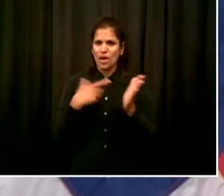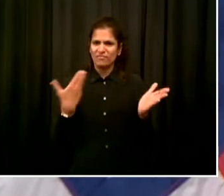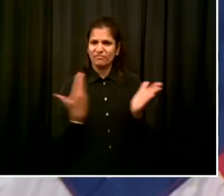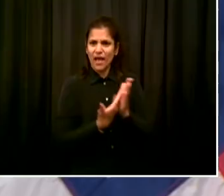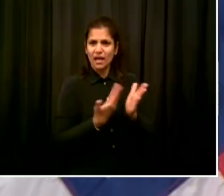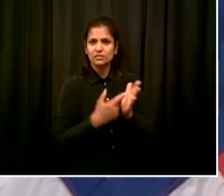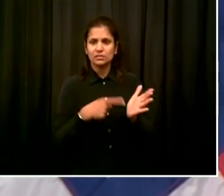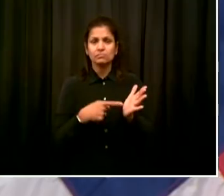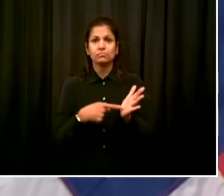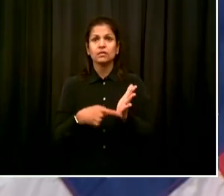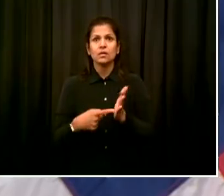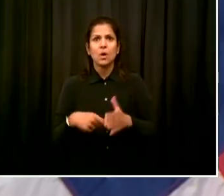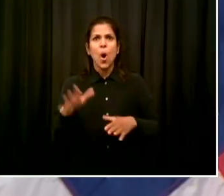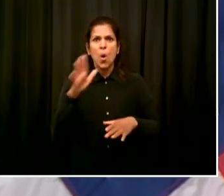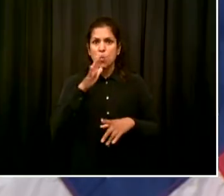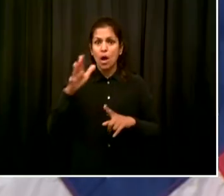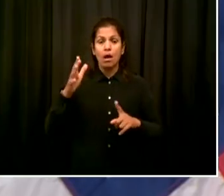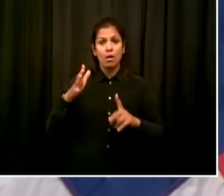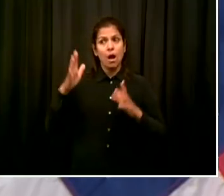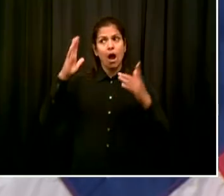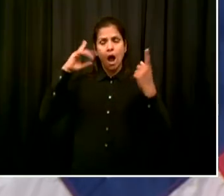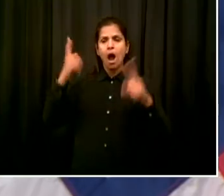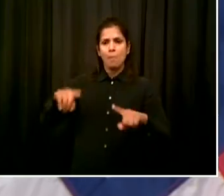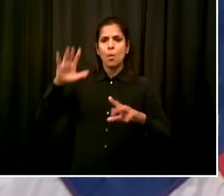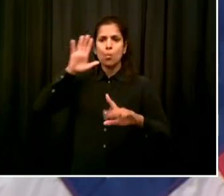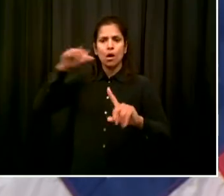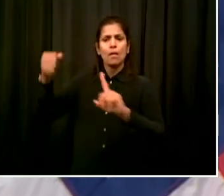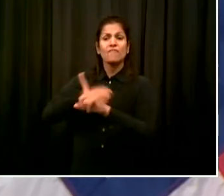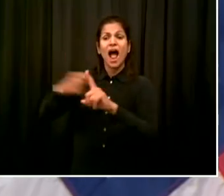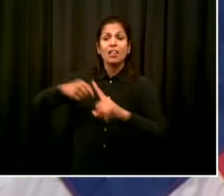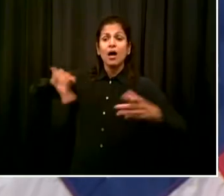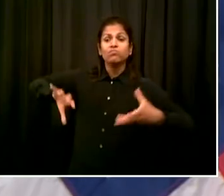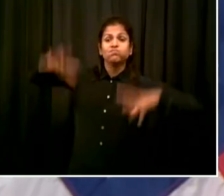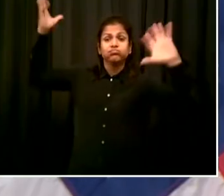THAT'S EXACTLY WHAT THE NYPD HAS BEEN DOING AND YOU WILL SEE THE EVIDENCE OF THAT STARTING THIS WEEKEND